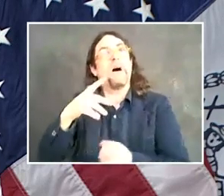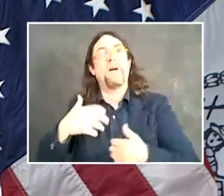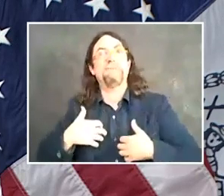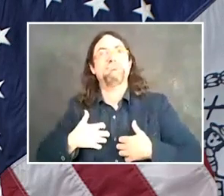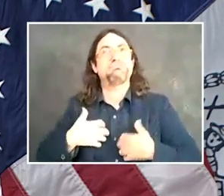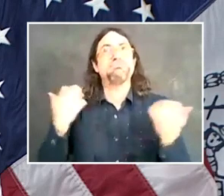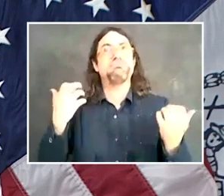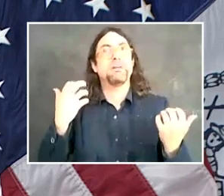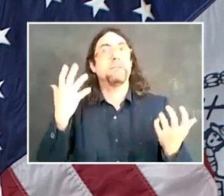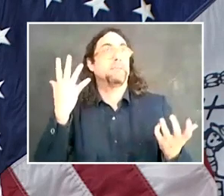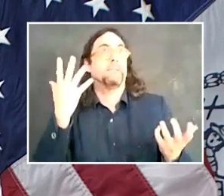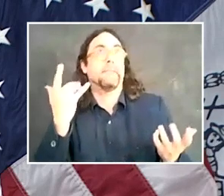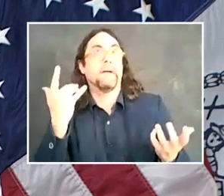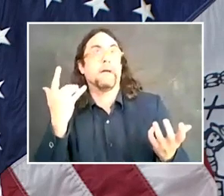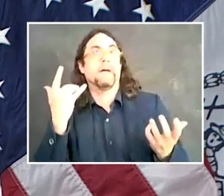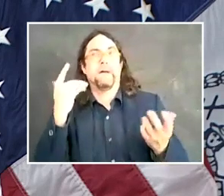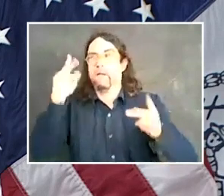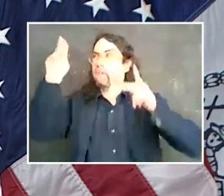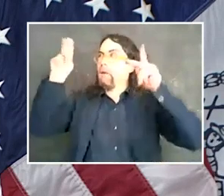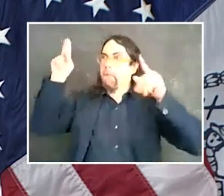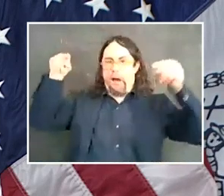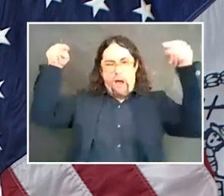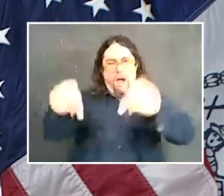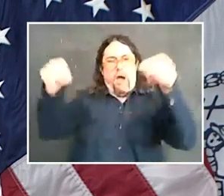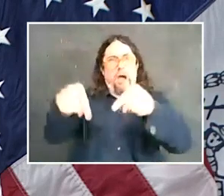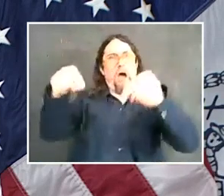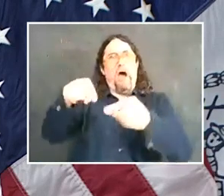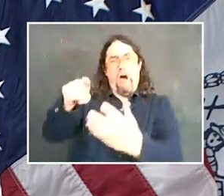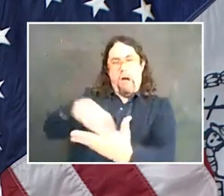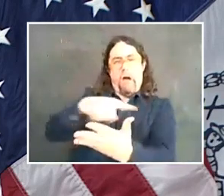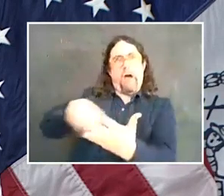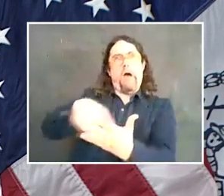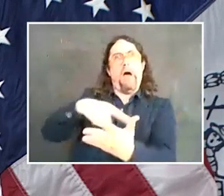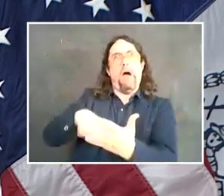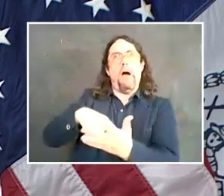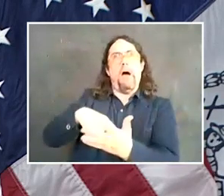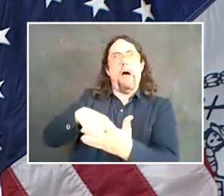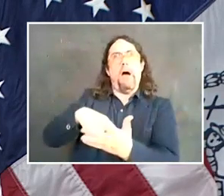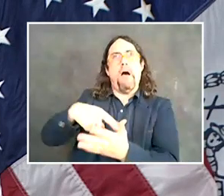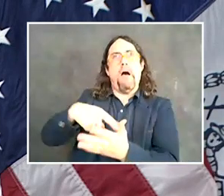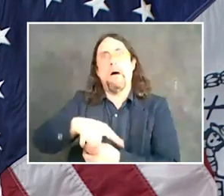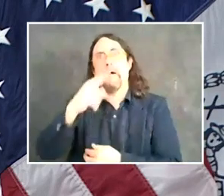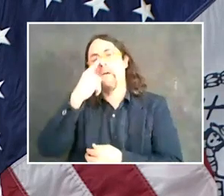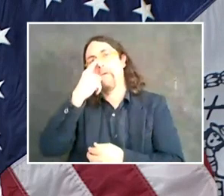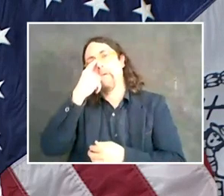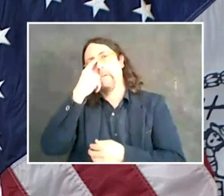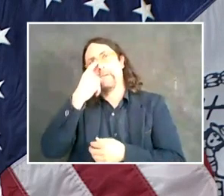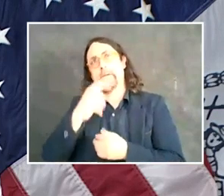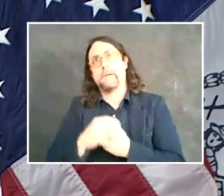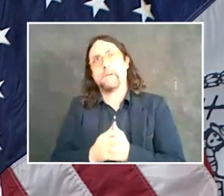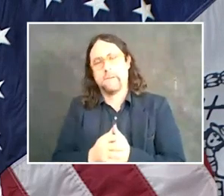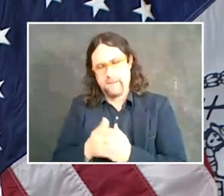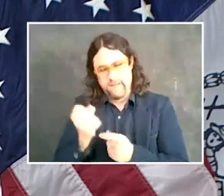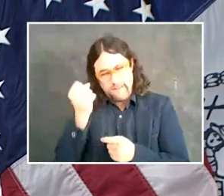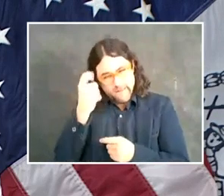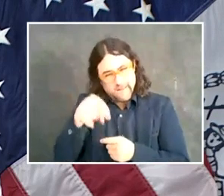APOLOGY, AND NUMBER TWO, INFERRING THAT THE FACT THAT YOU ARE SINGLING OUT A JEWISH